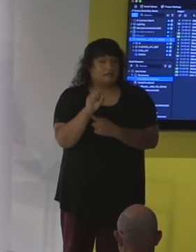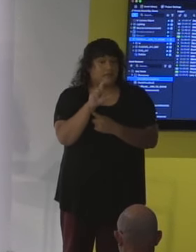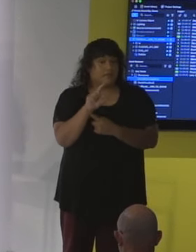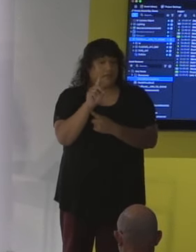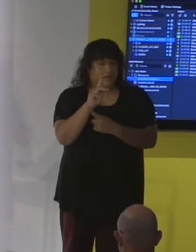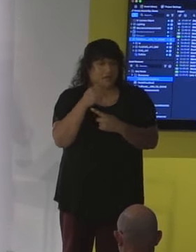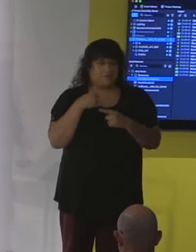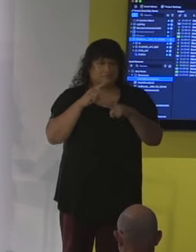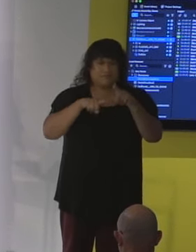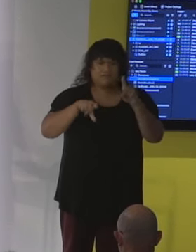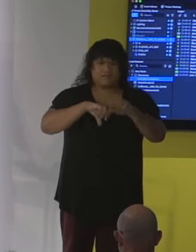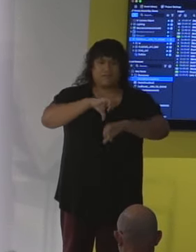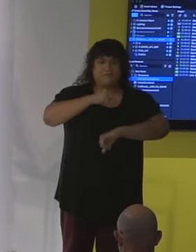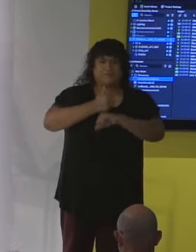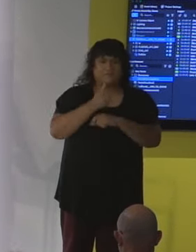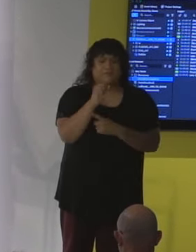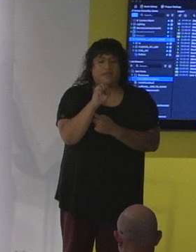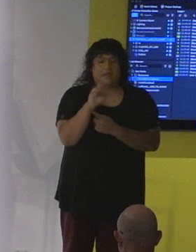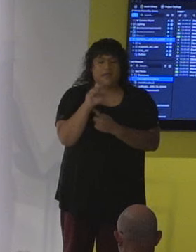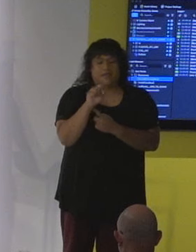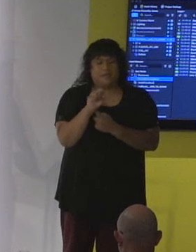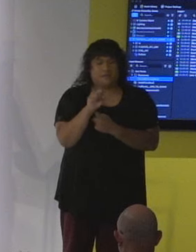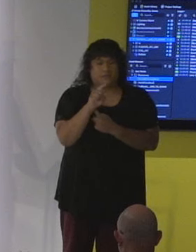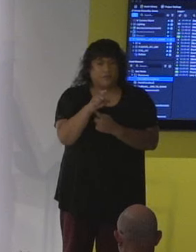For complex meshes, you're gonna want to choose normal based